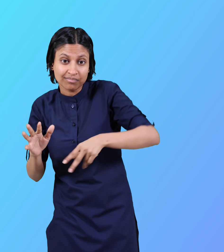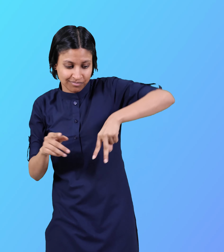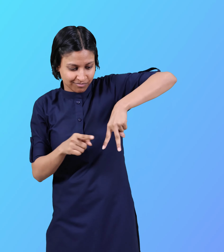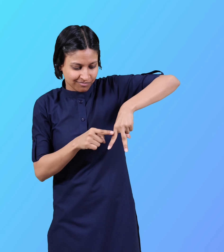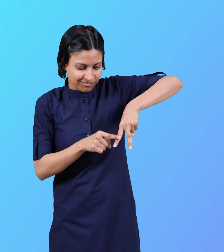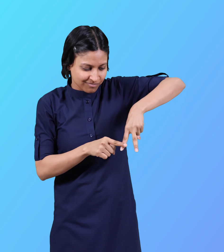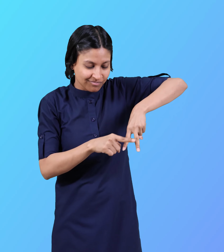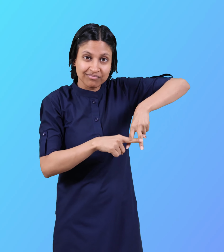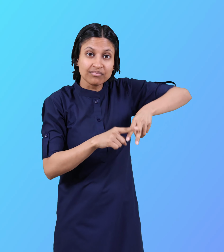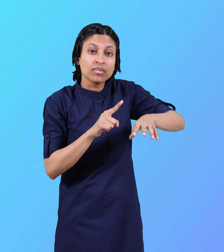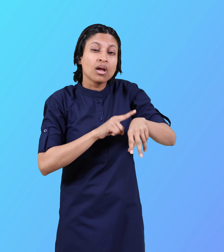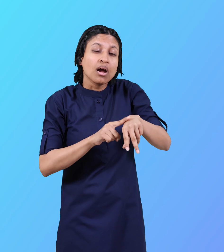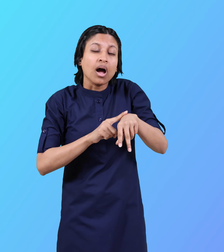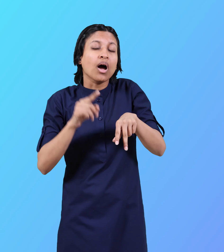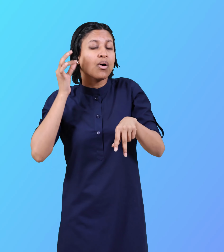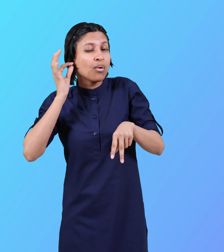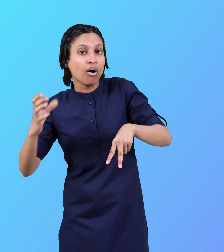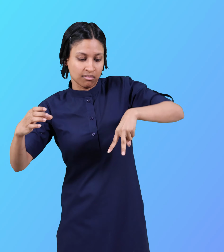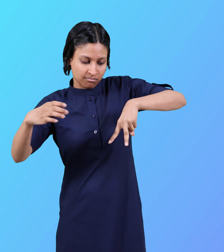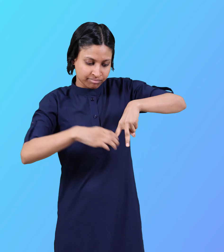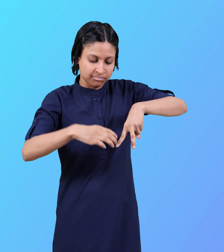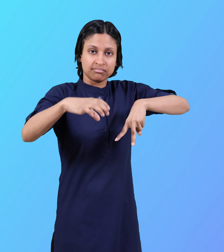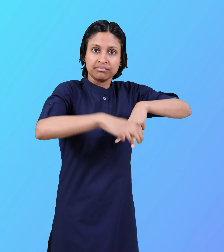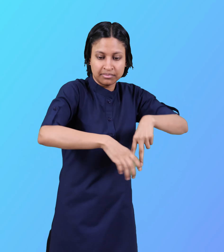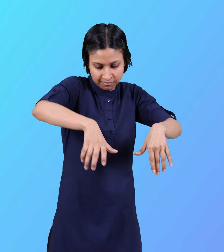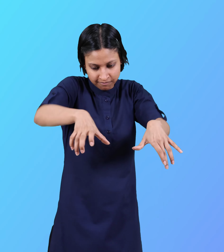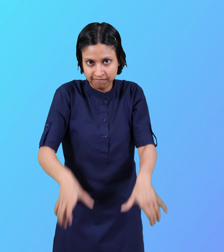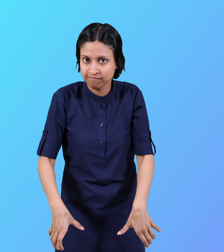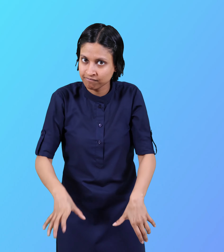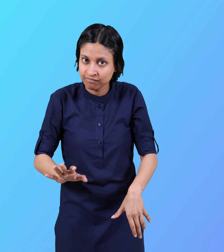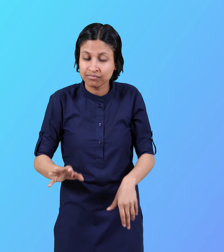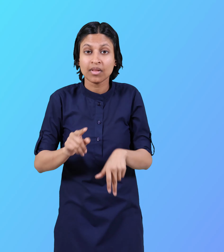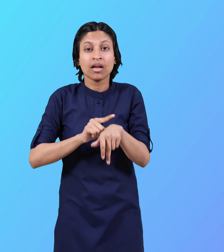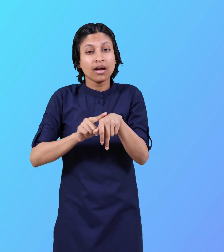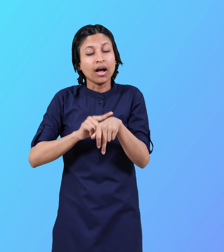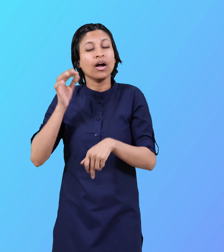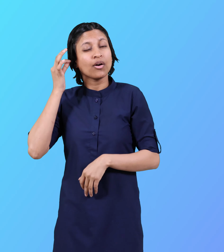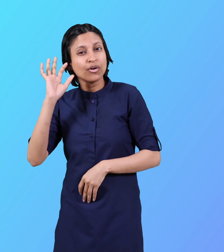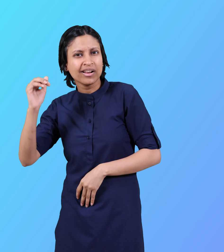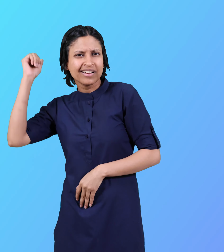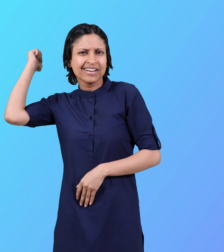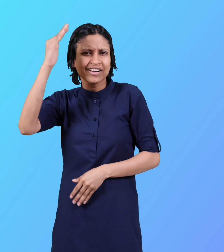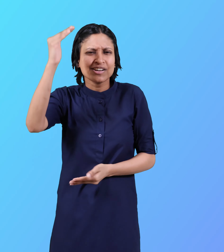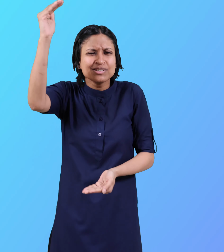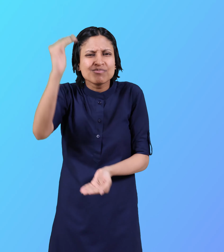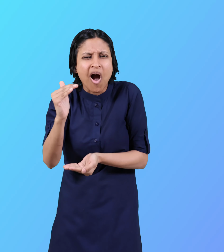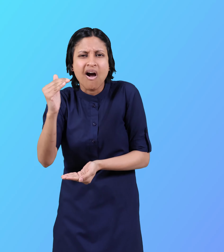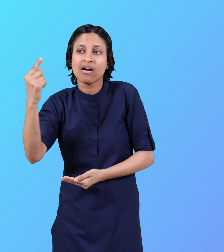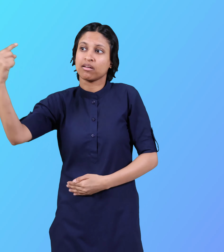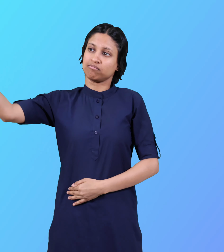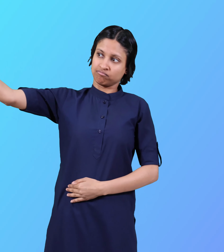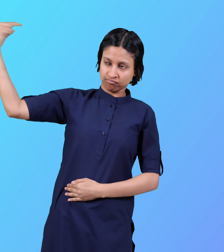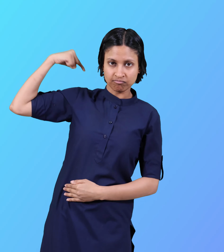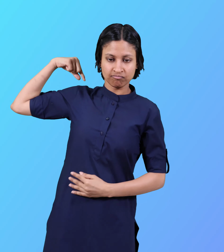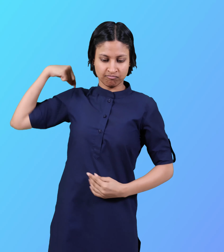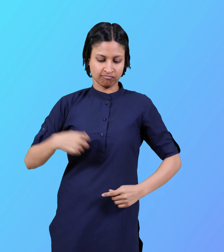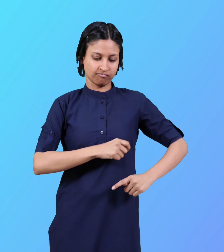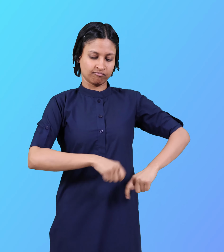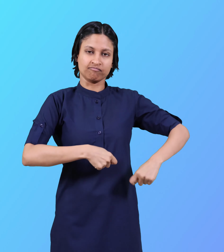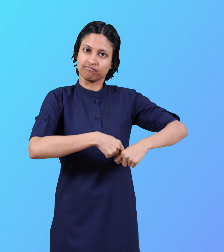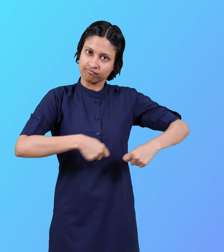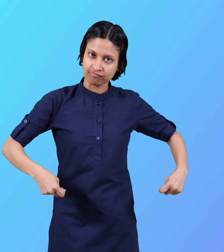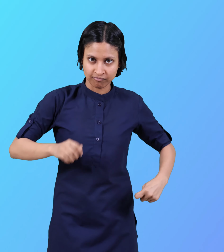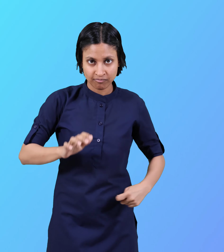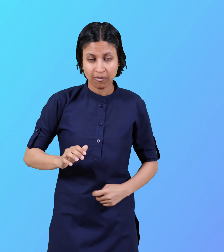Goliath wore bronze protectors on his legs. He had a bronze javelin tied on his back.